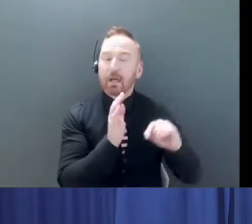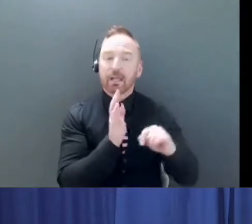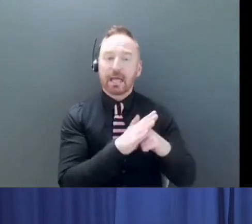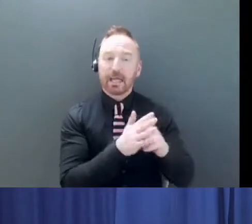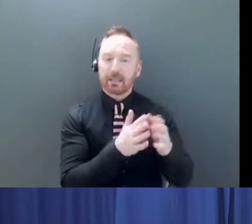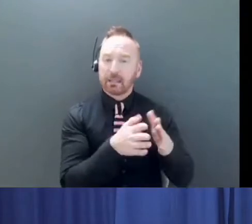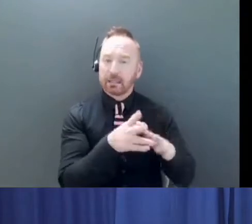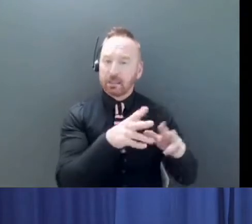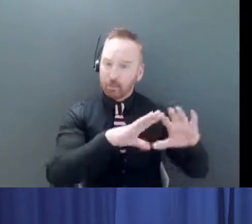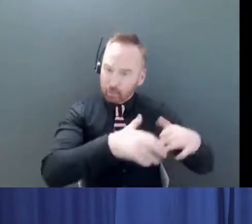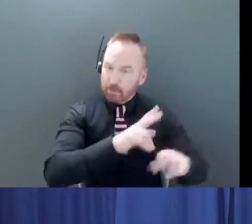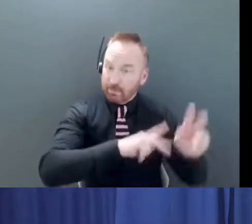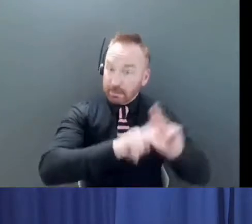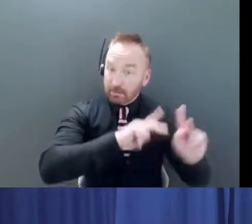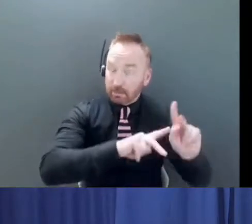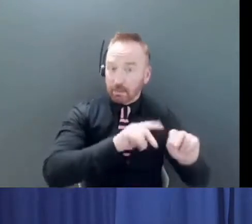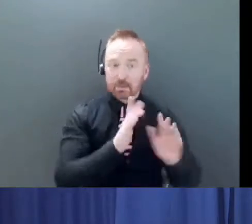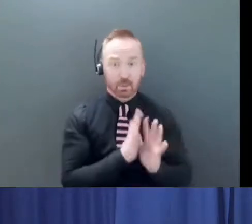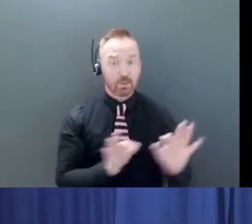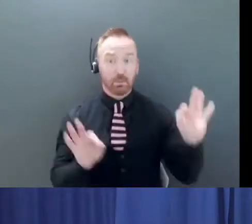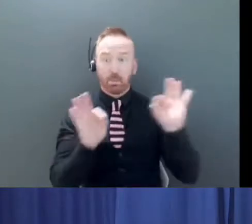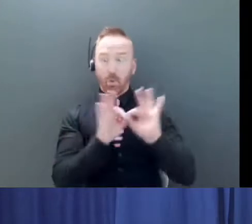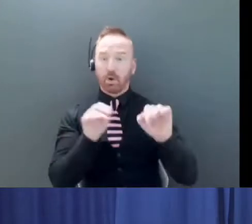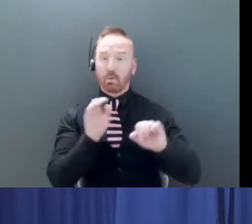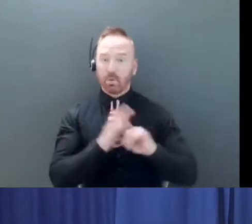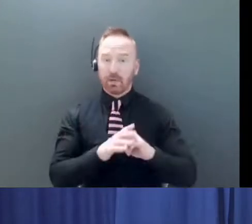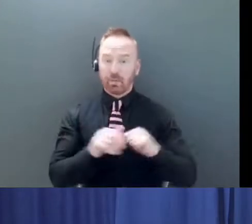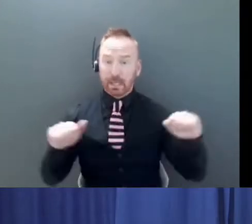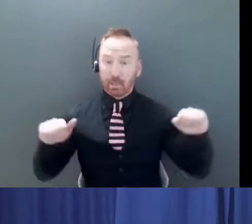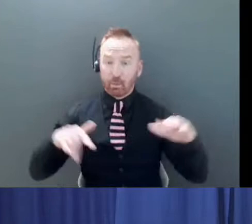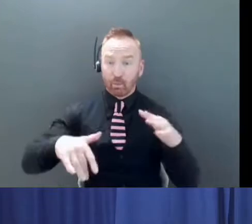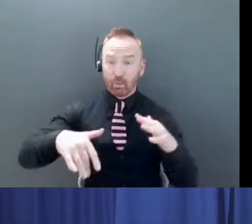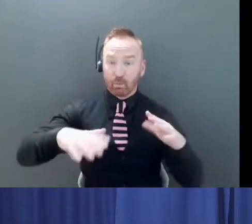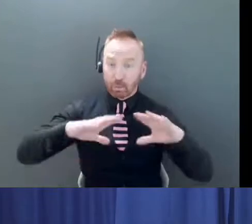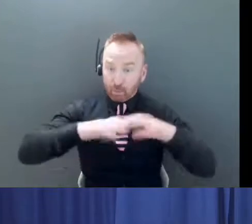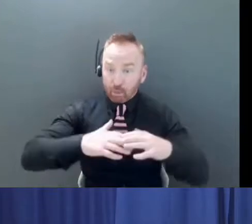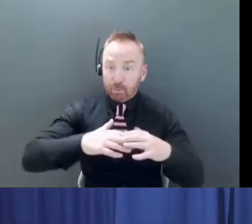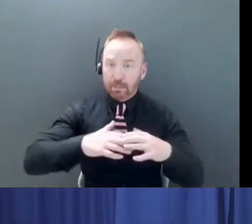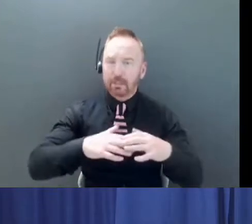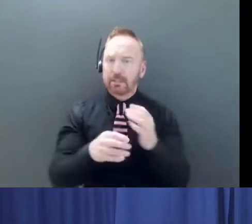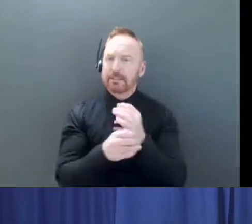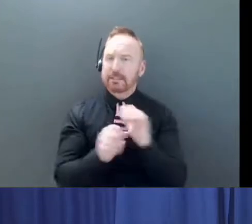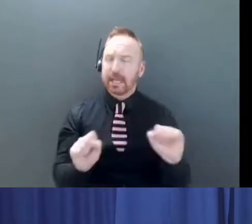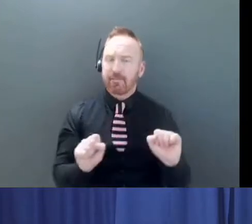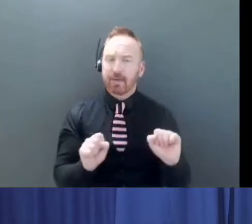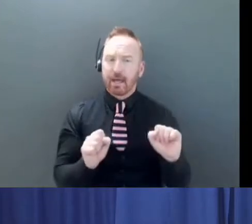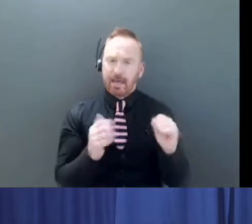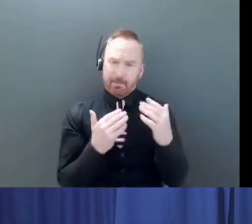unvaccinated people who gather closely with others, by smart use of masks, and by continuing